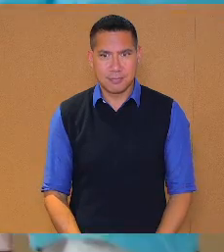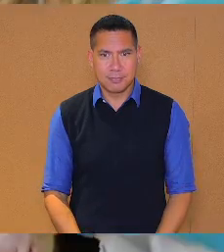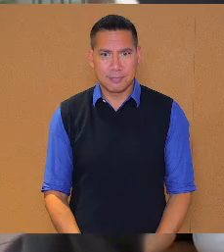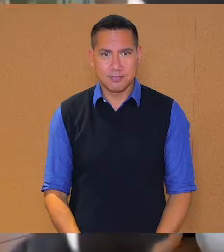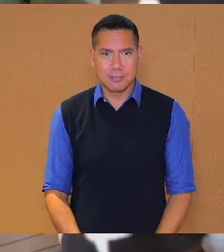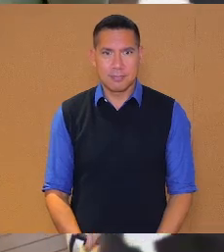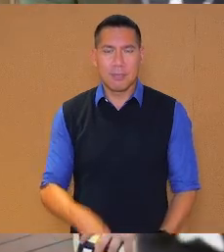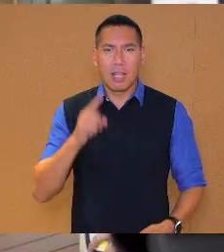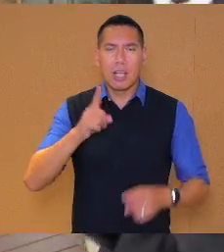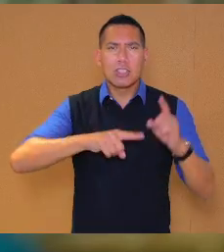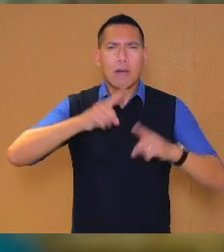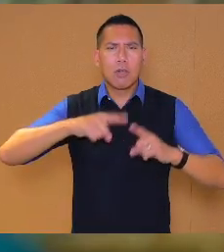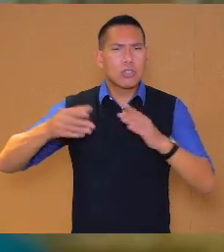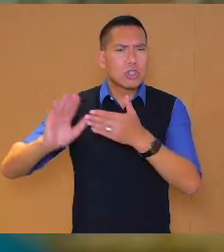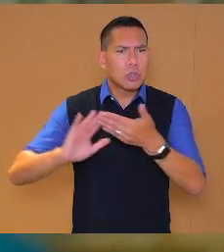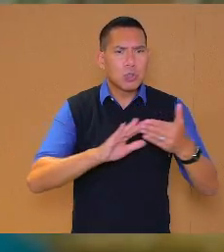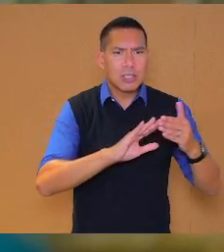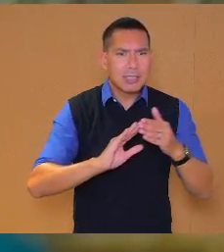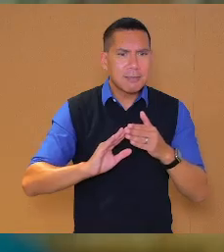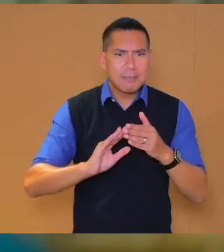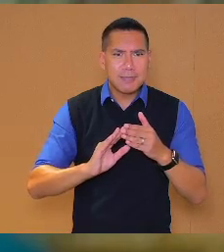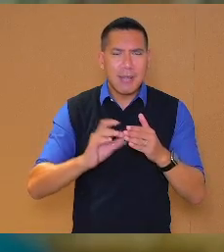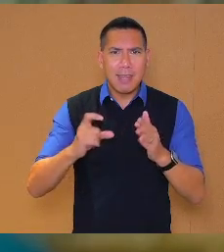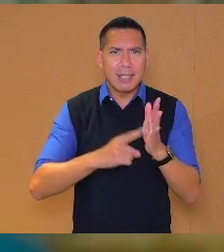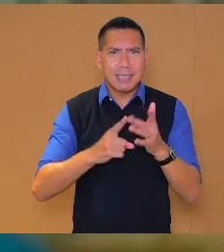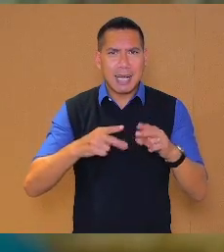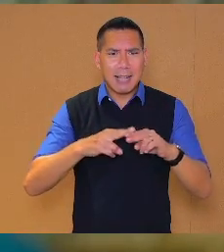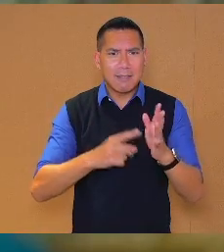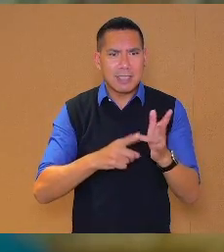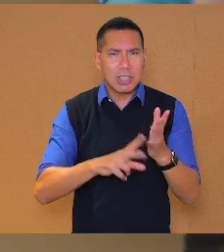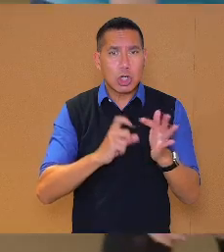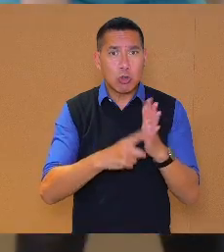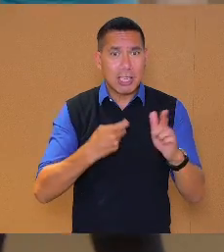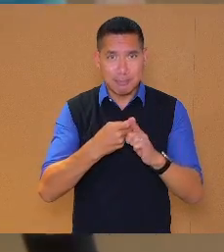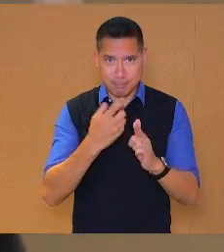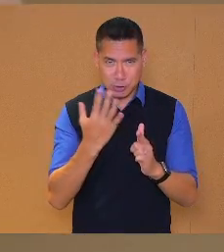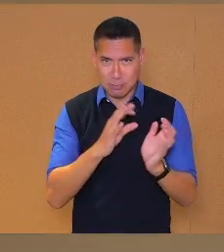Clifton Creek is a really diverse community. Small community, but very close-knit.